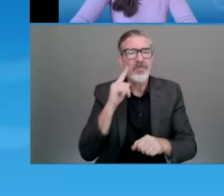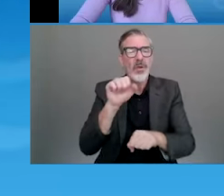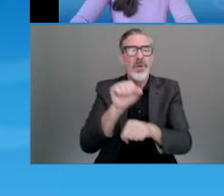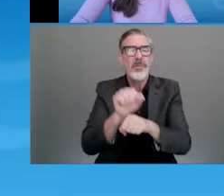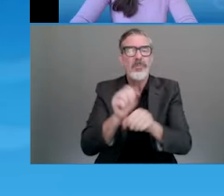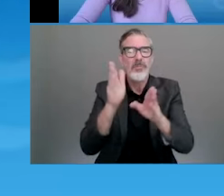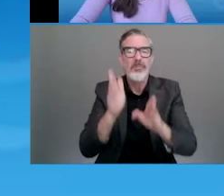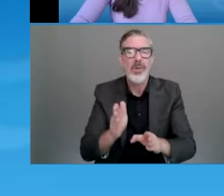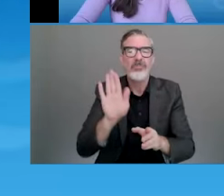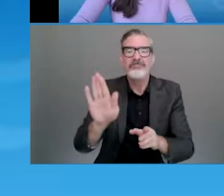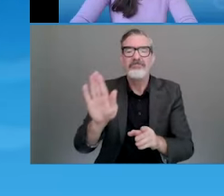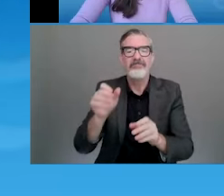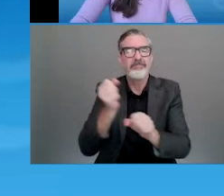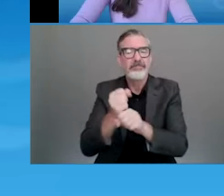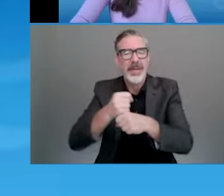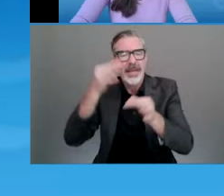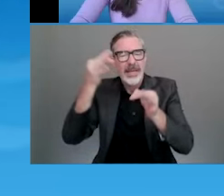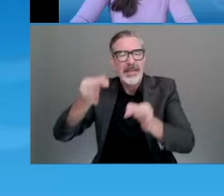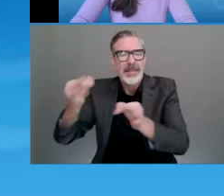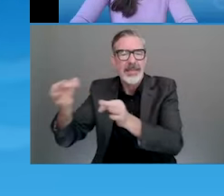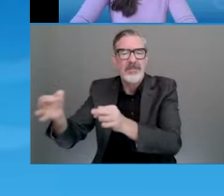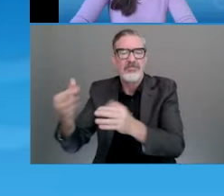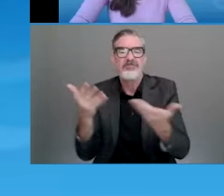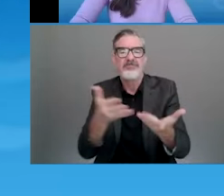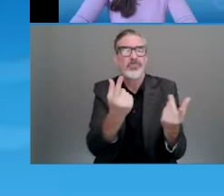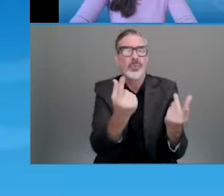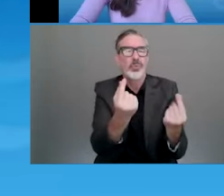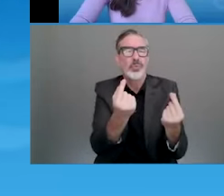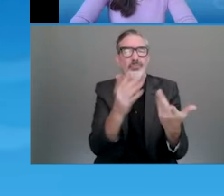in decision making, and what steps can we take to ensure